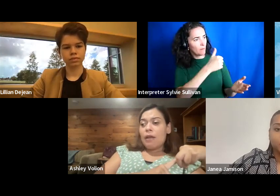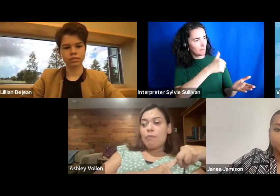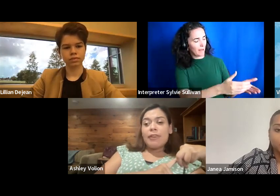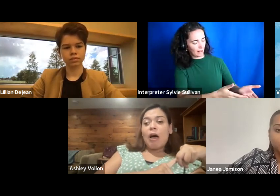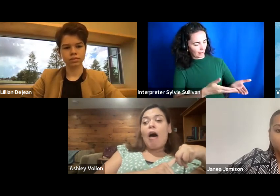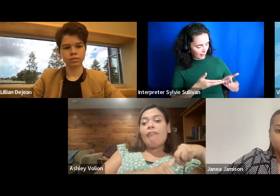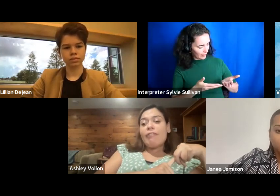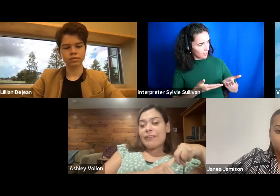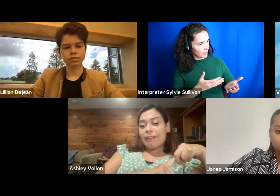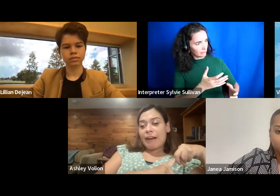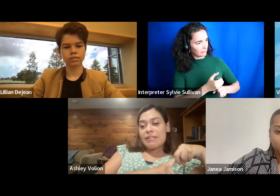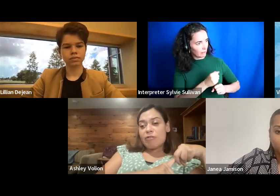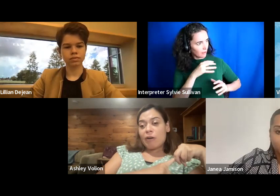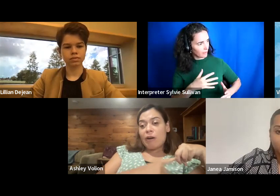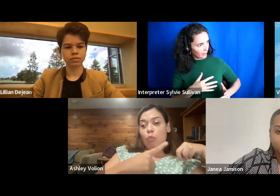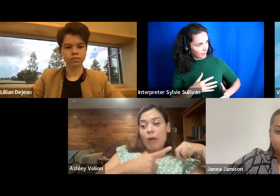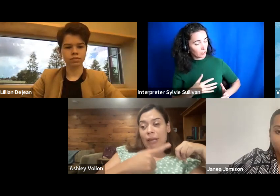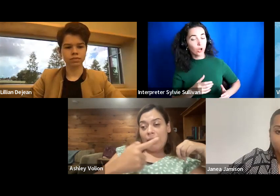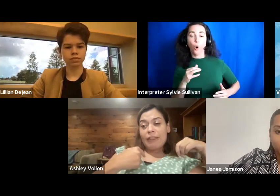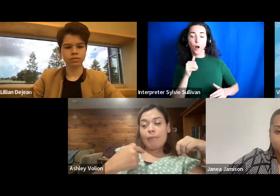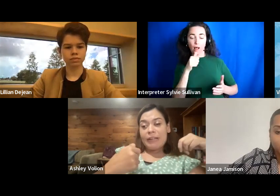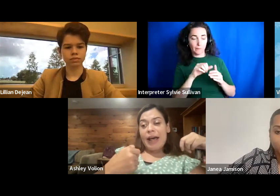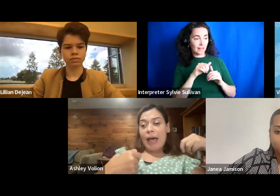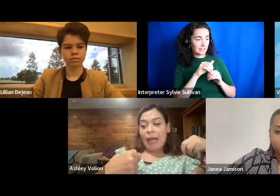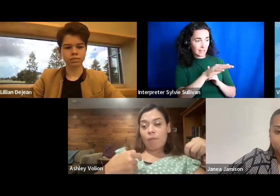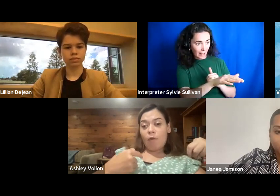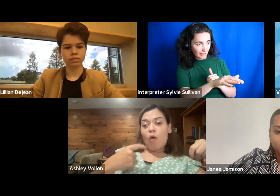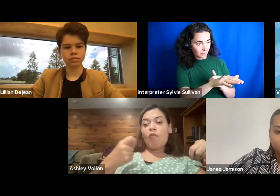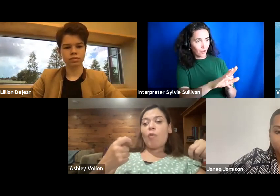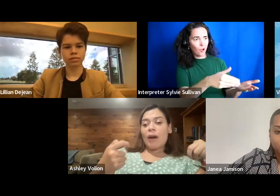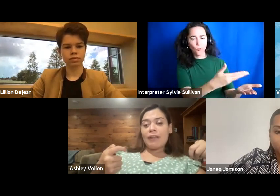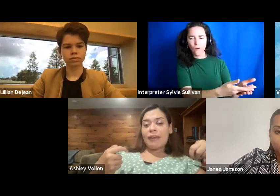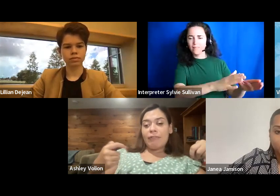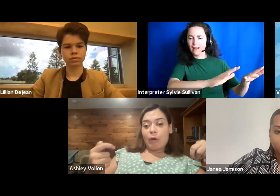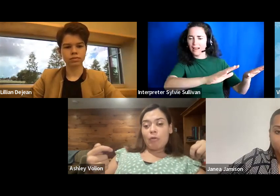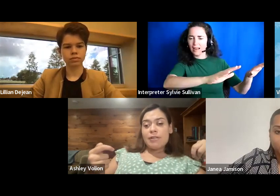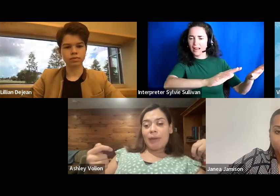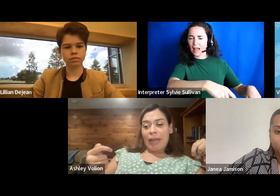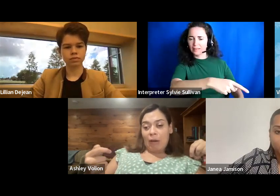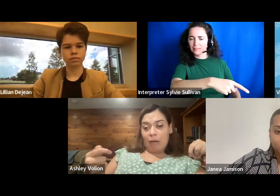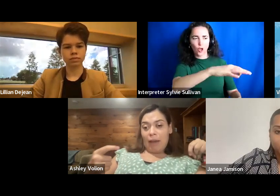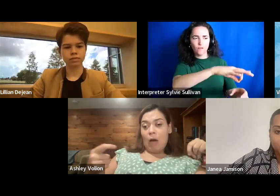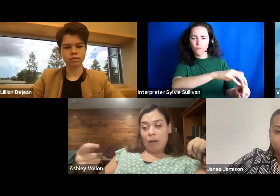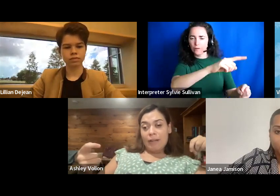But the office of the registrar wouldn't get them in time for their vote to be counted.